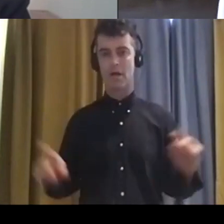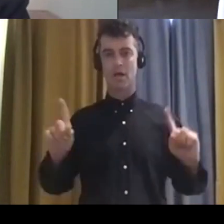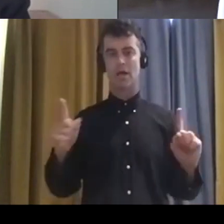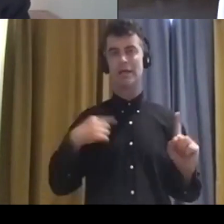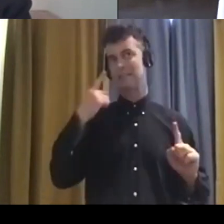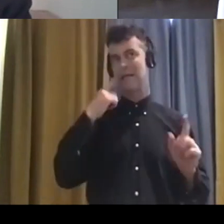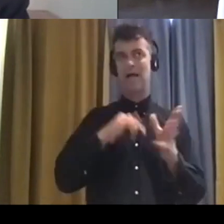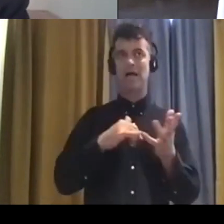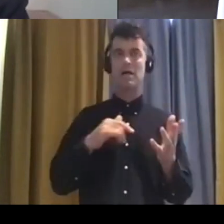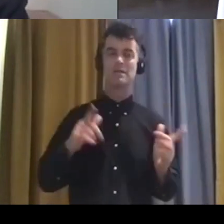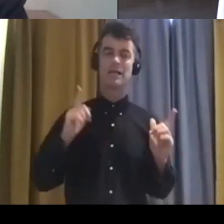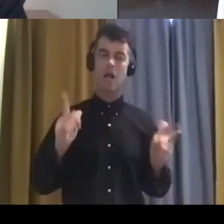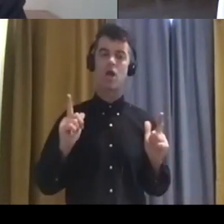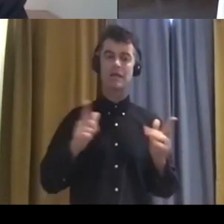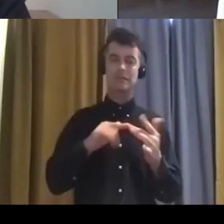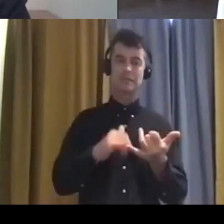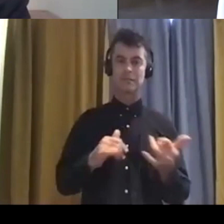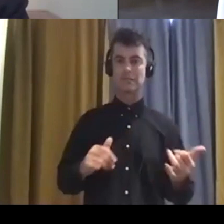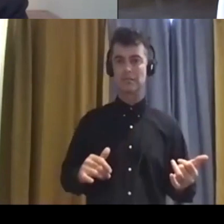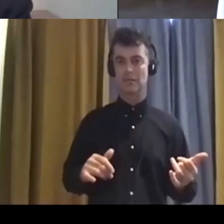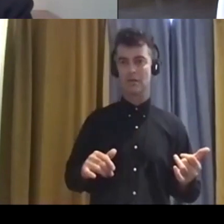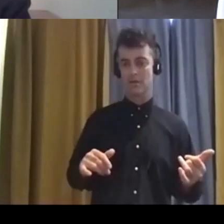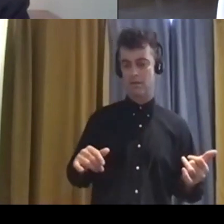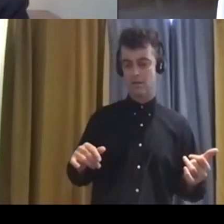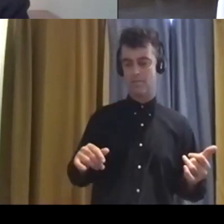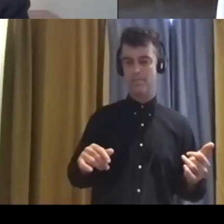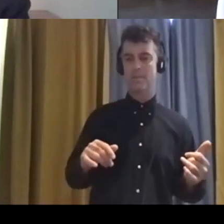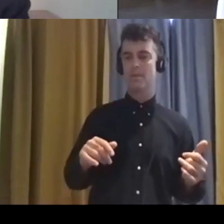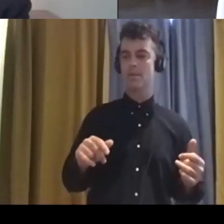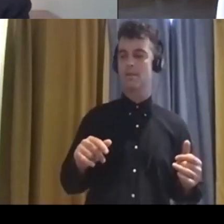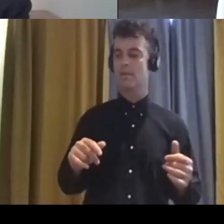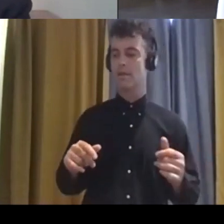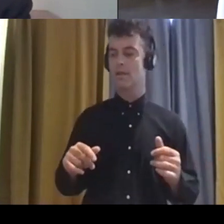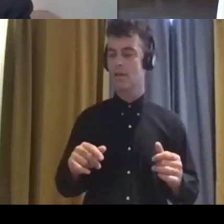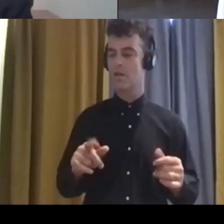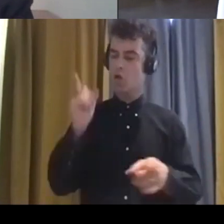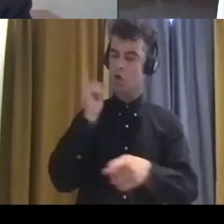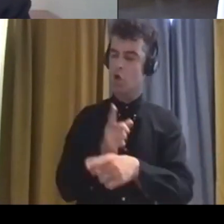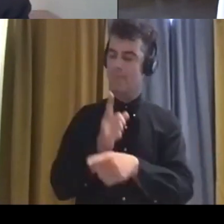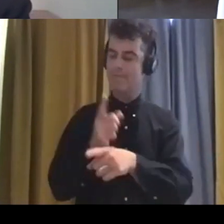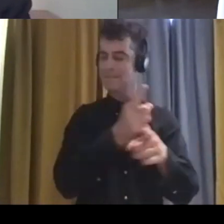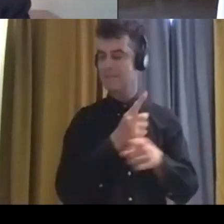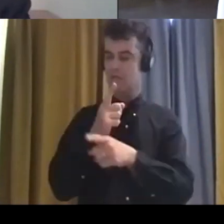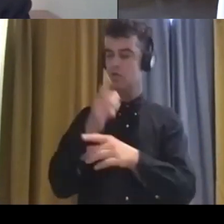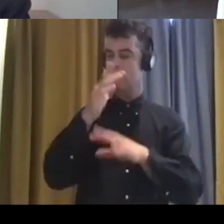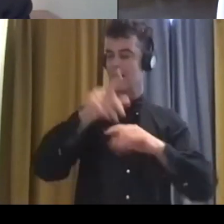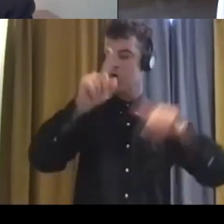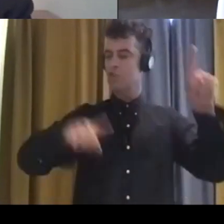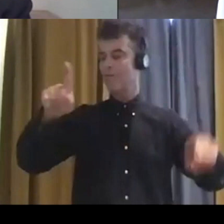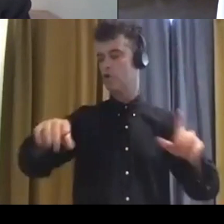I see a lot is these empty conversations around diverse populations with the business, the